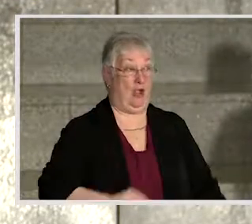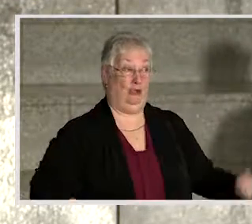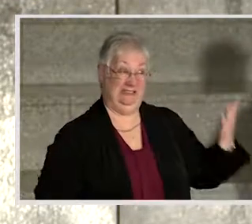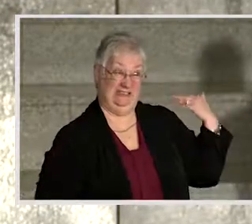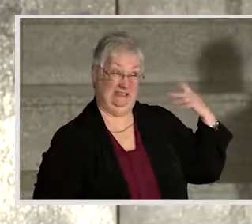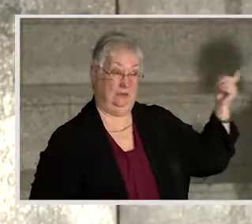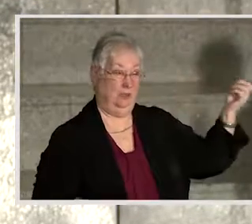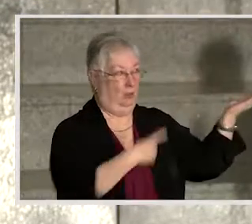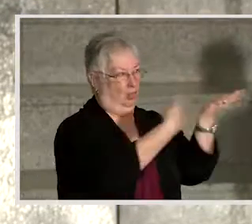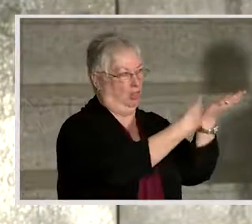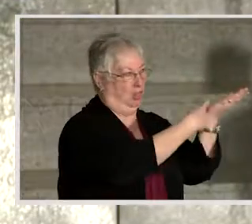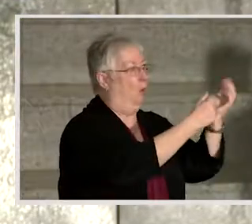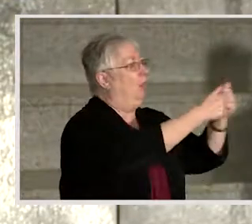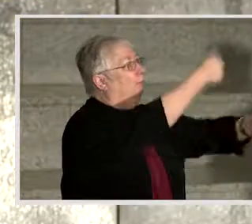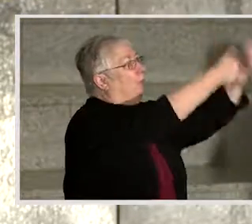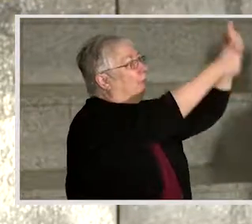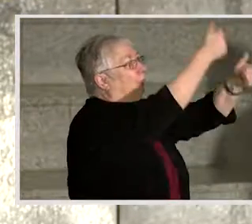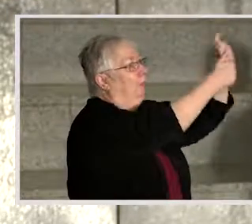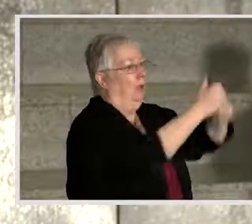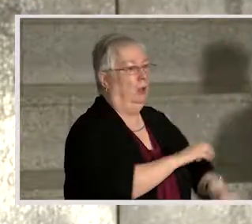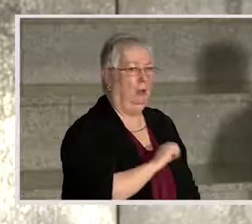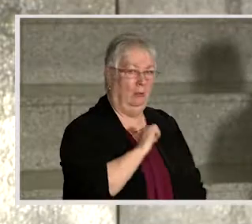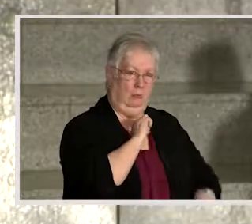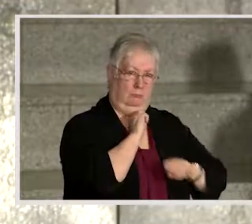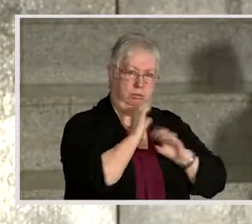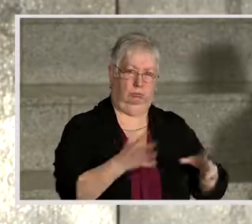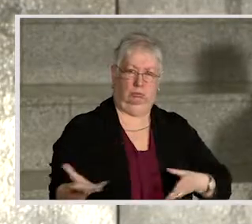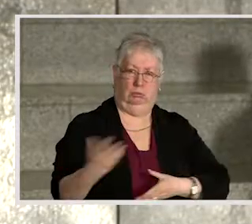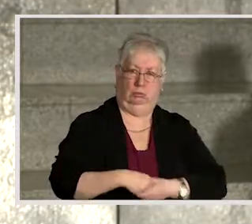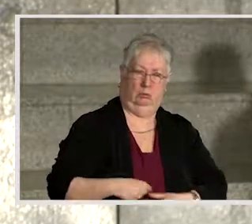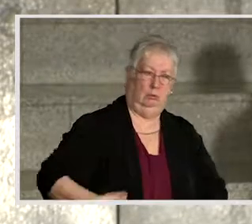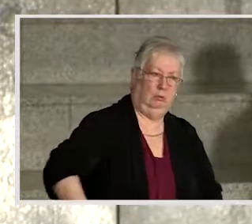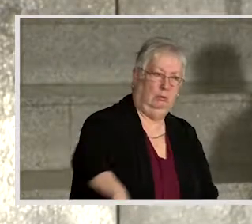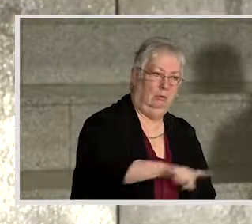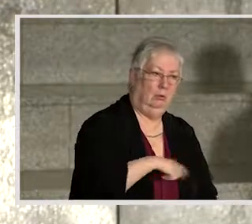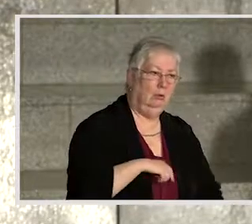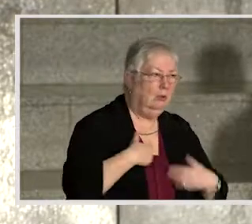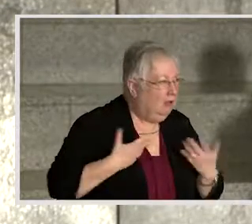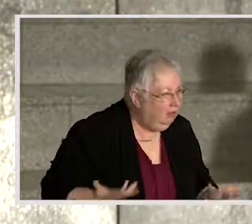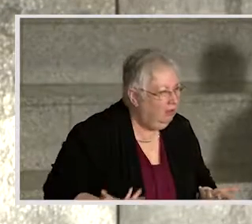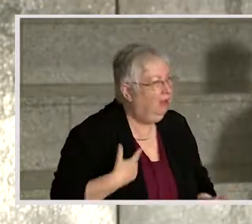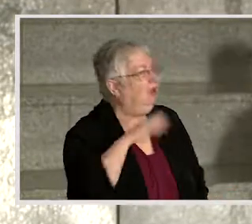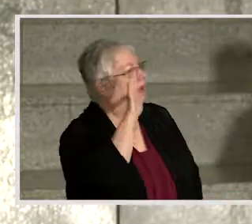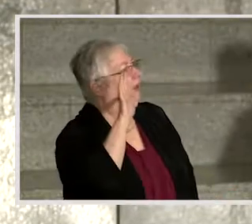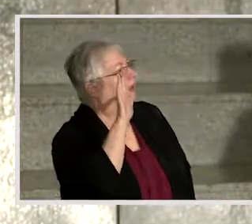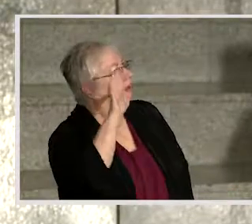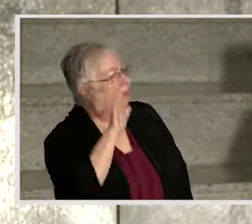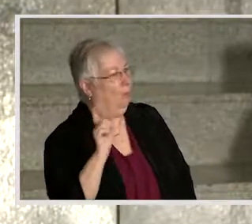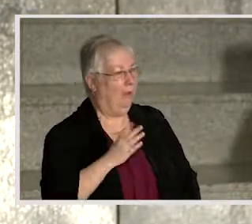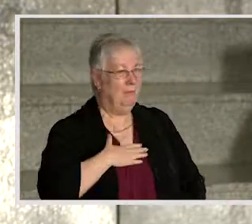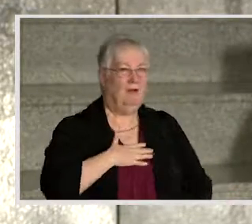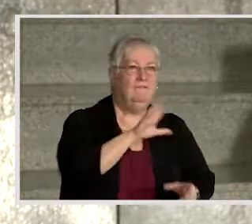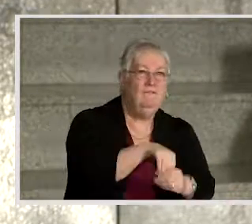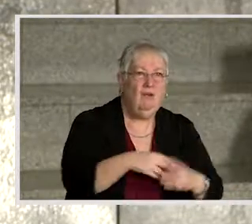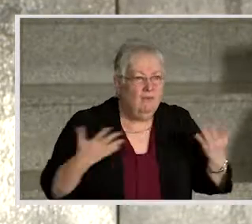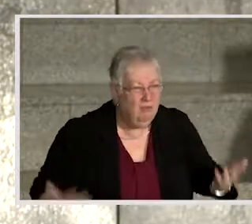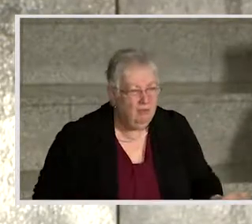TOGETHER, SUBMIT THE BUDGET TO THE COUNCIL AND THEN GO OUT TO THE COMMUNITY TO ASK THE COMMUNITY TO SUPPORT IT.